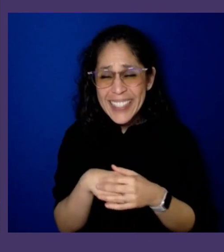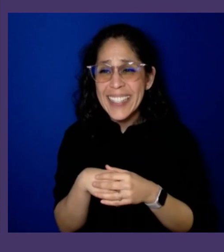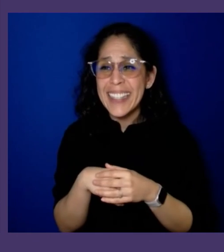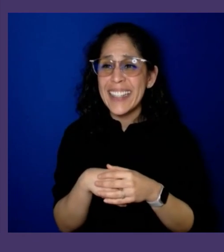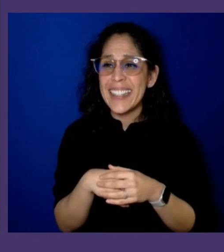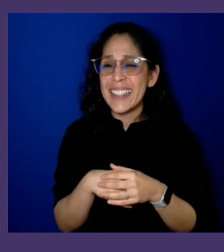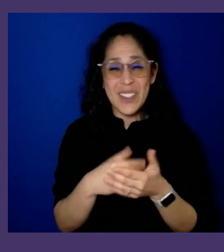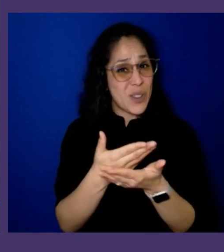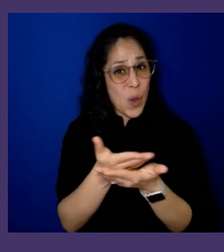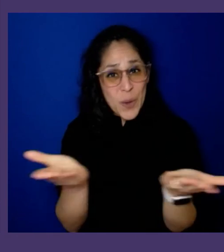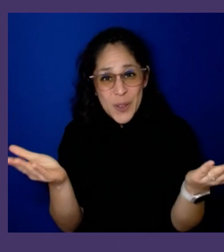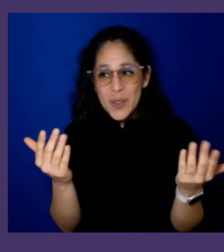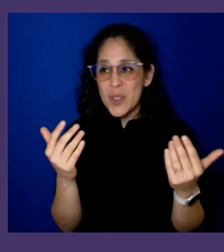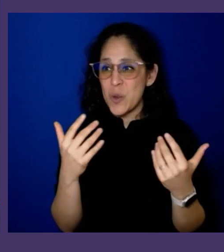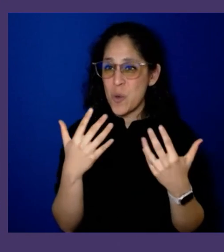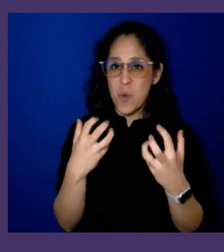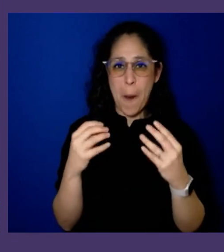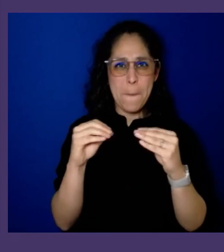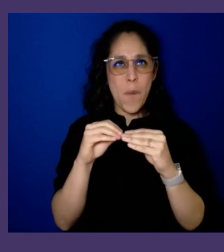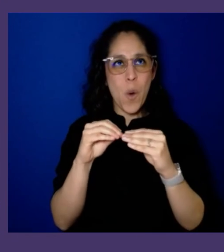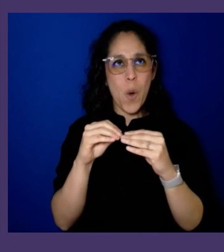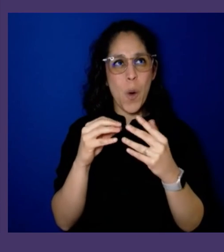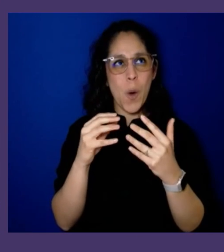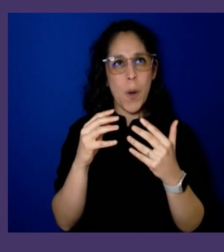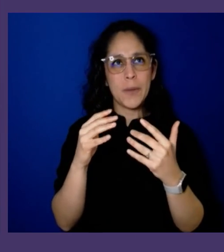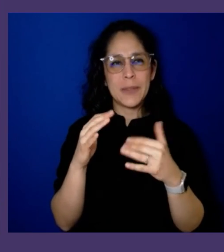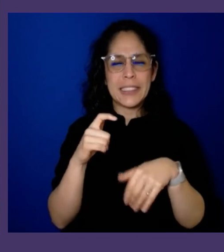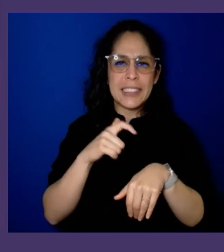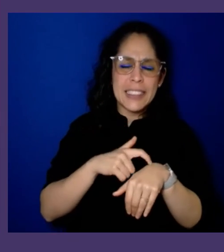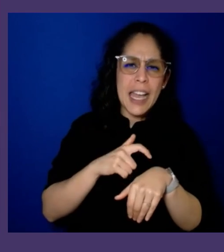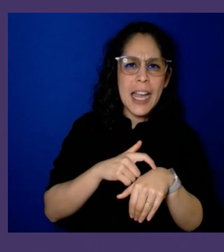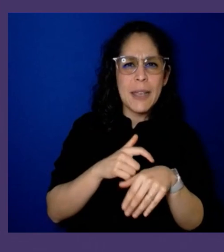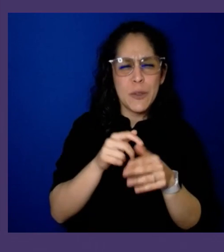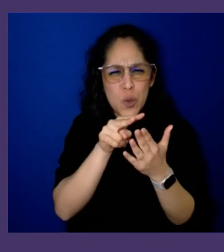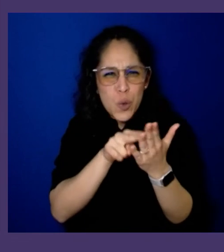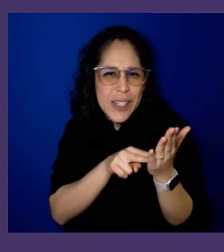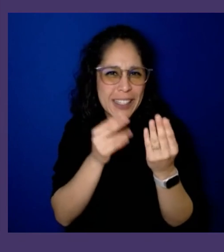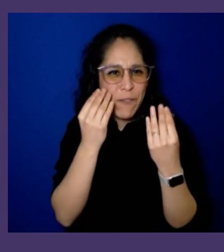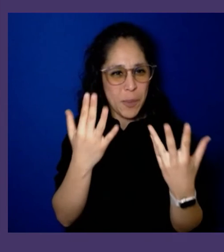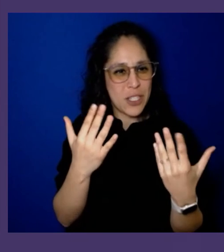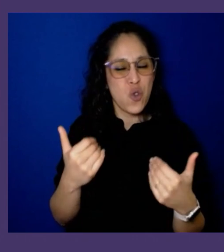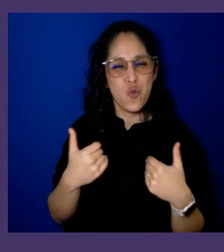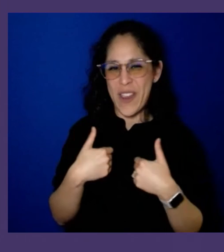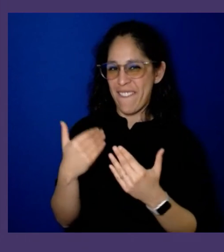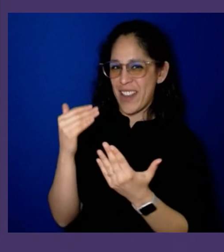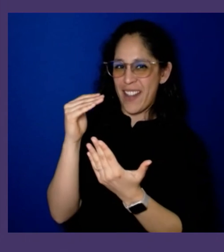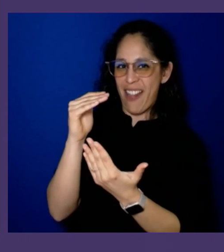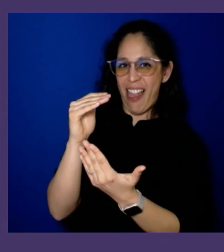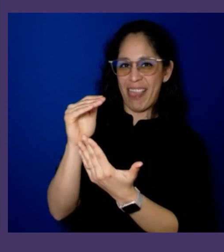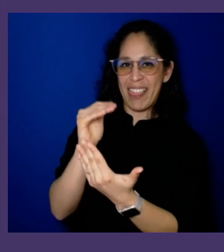or be able to take their time and read their information, we have a list of various links and resources.